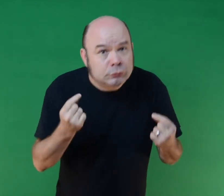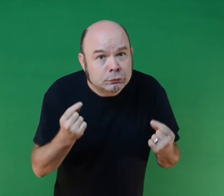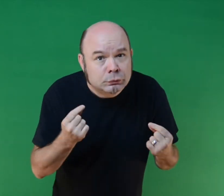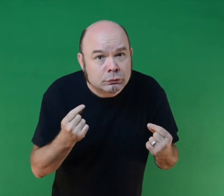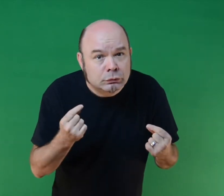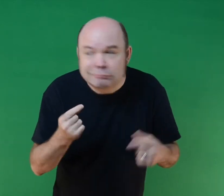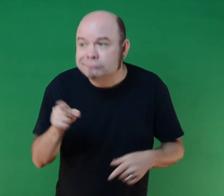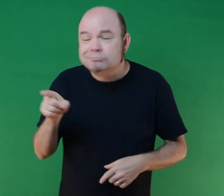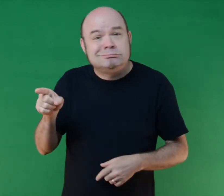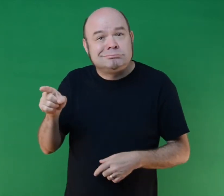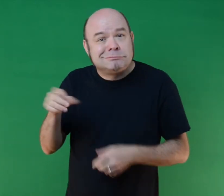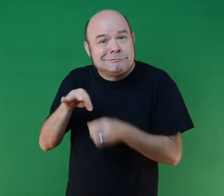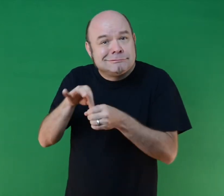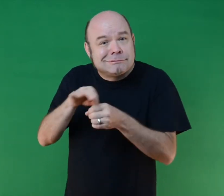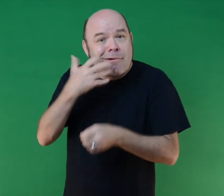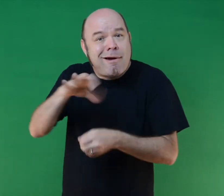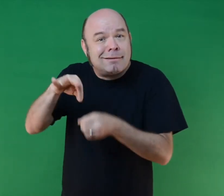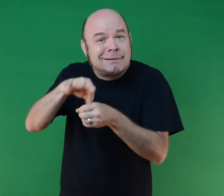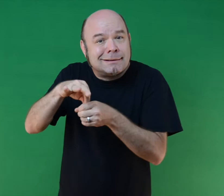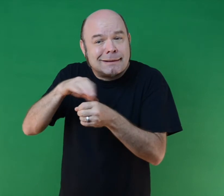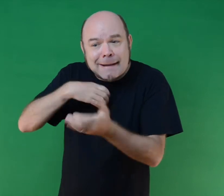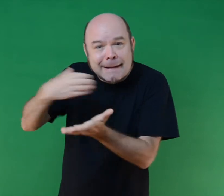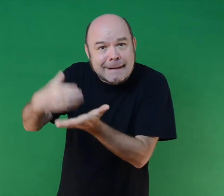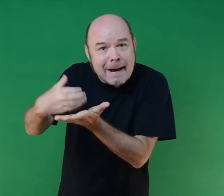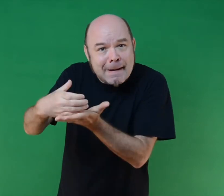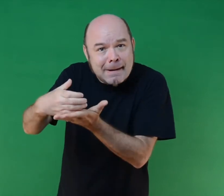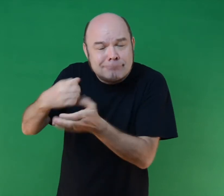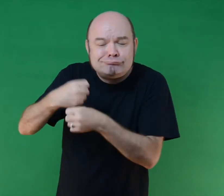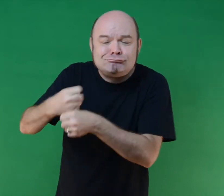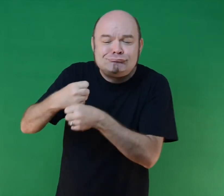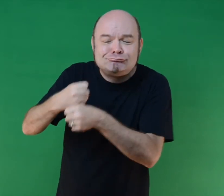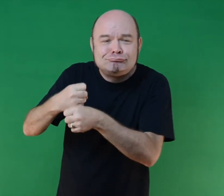Toad made Frog a cup of hot tea.